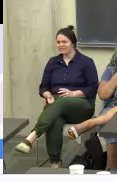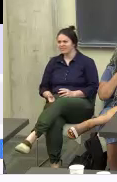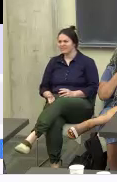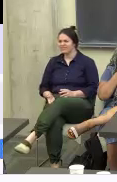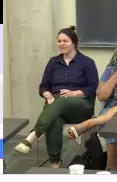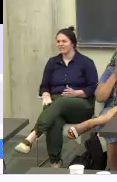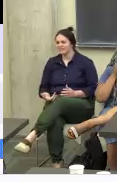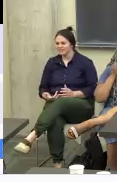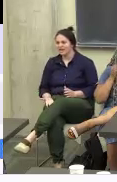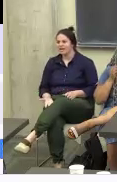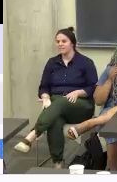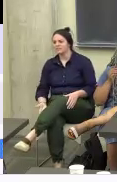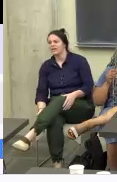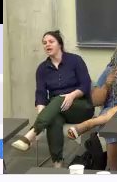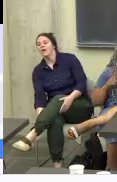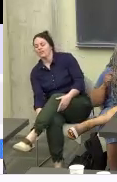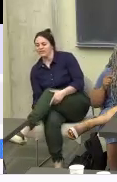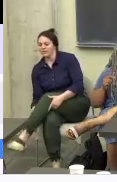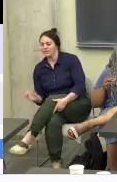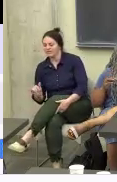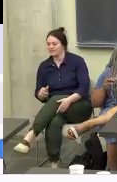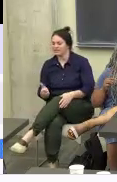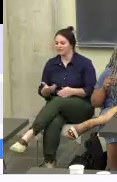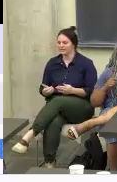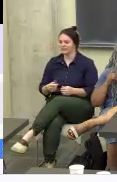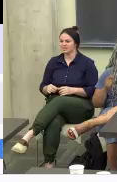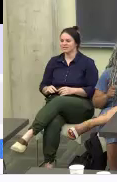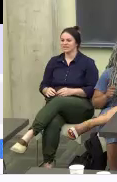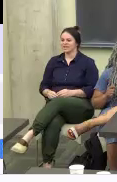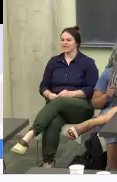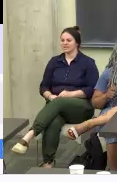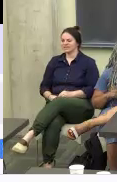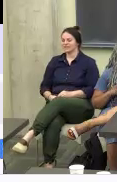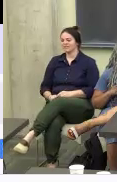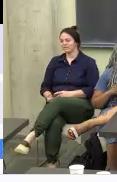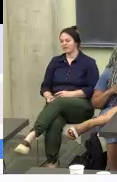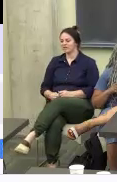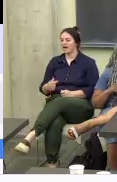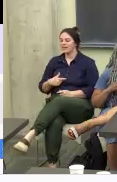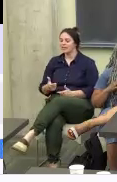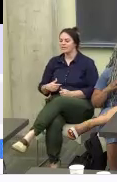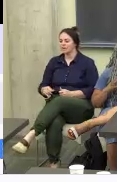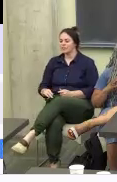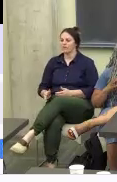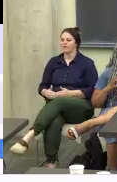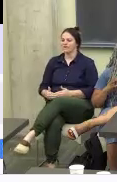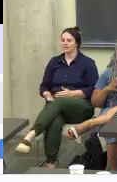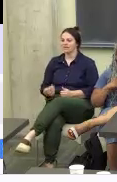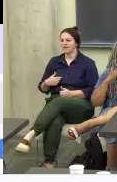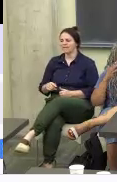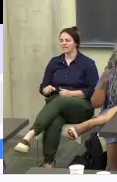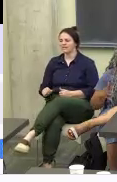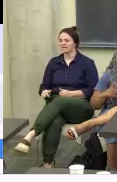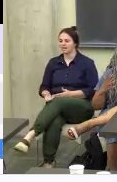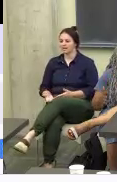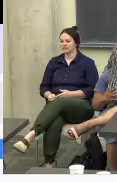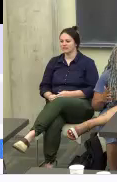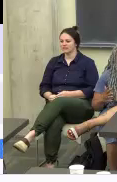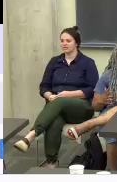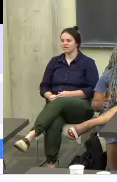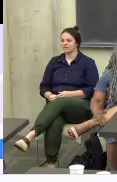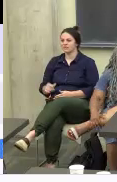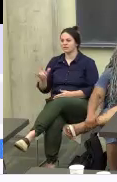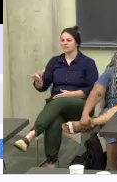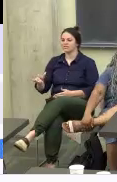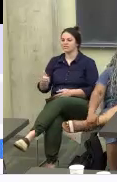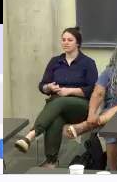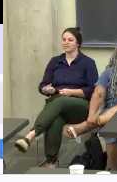inherently a gift is sustainable it is sustainable you know like it is self-fulfilling fully prophecy